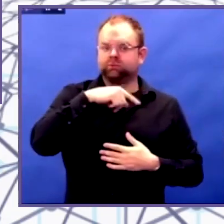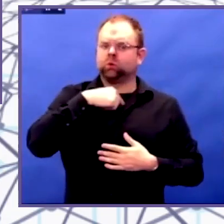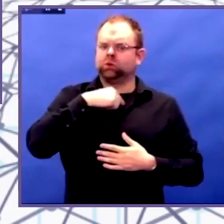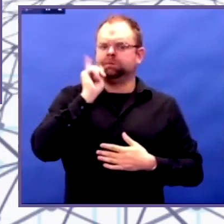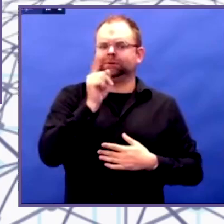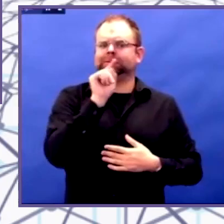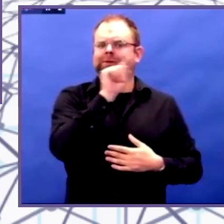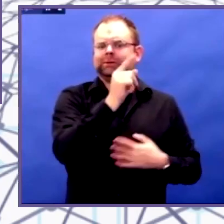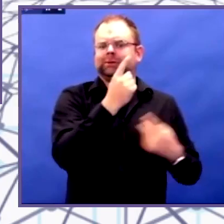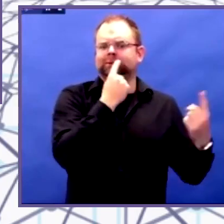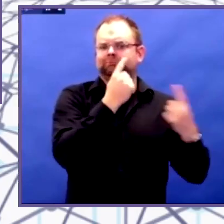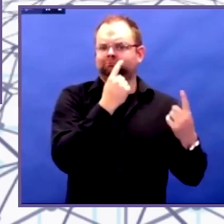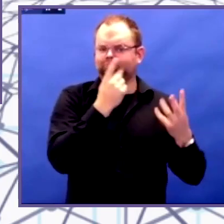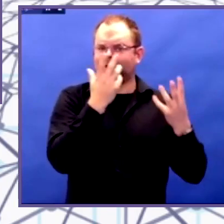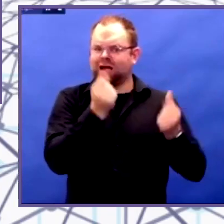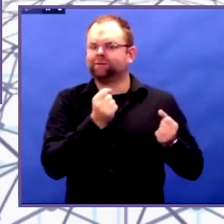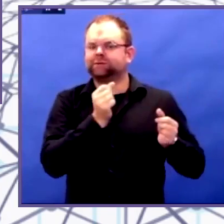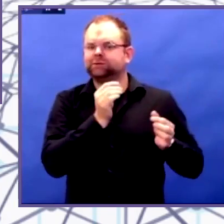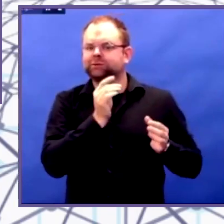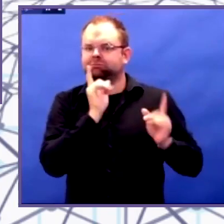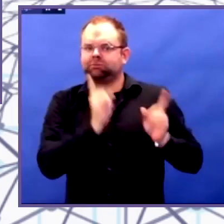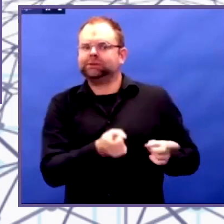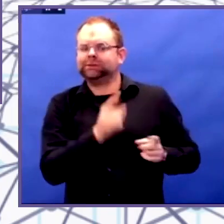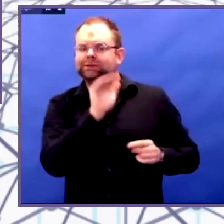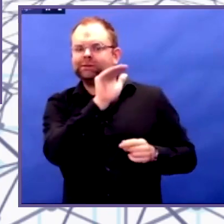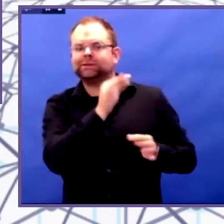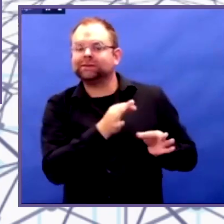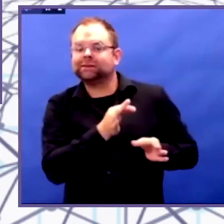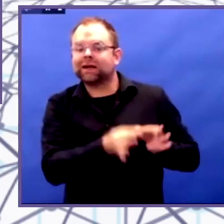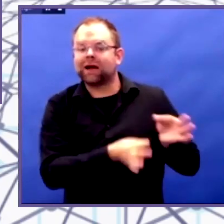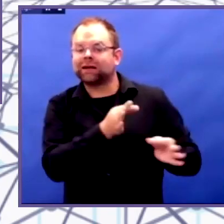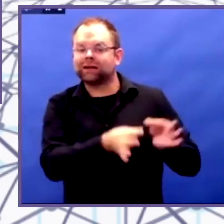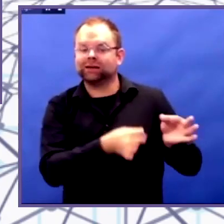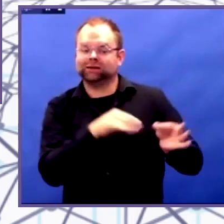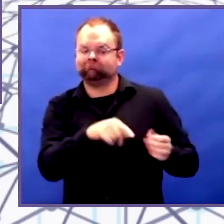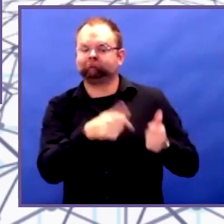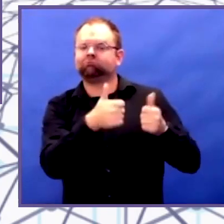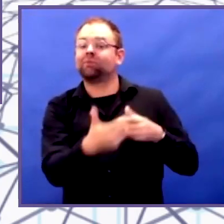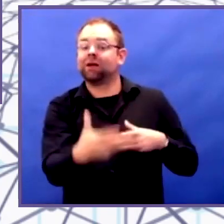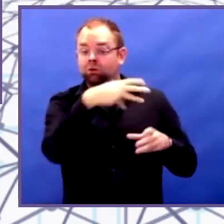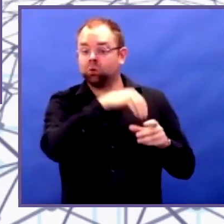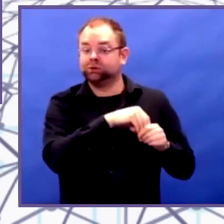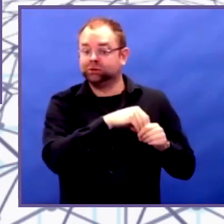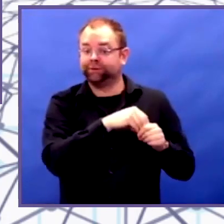our persons with disabilities live in those informal settlements, but also to gather pertinent